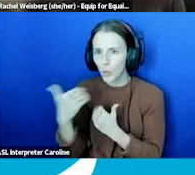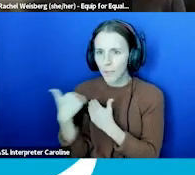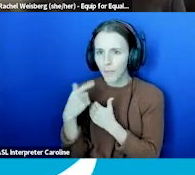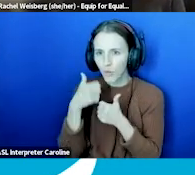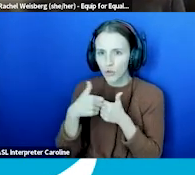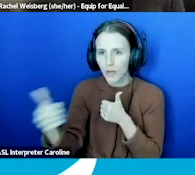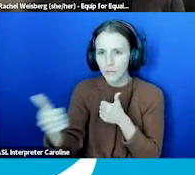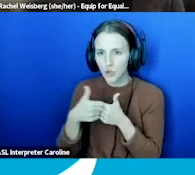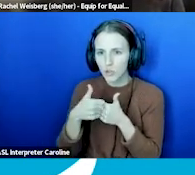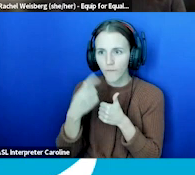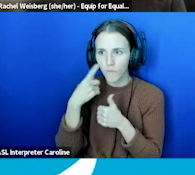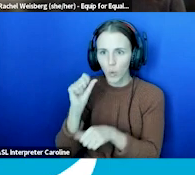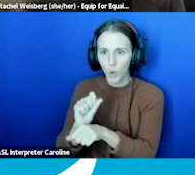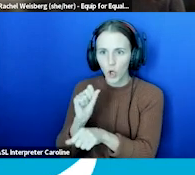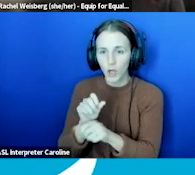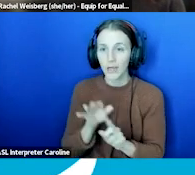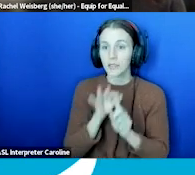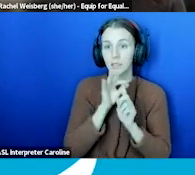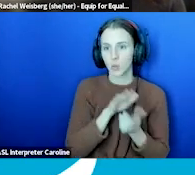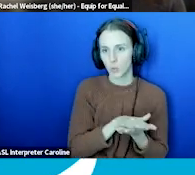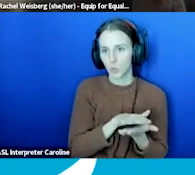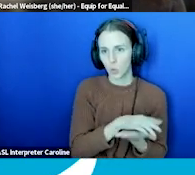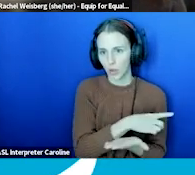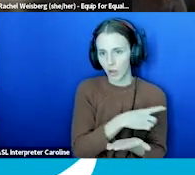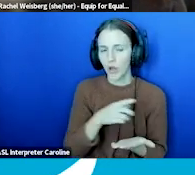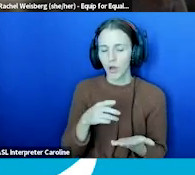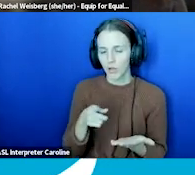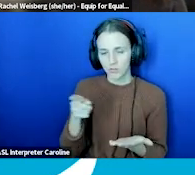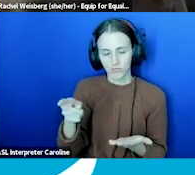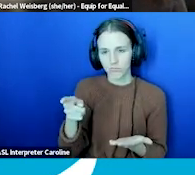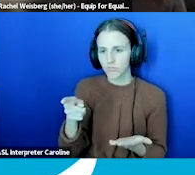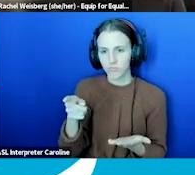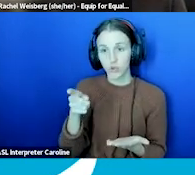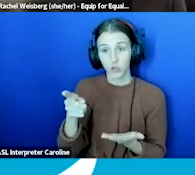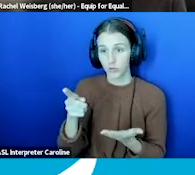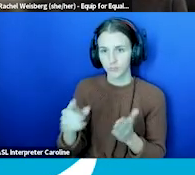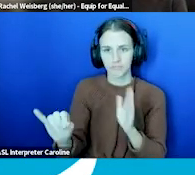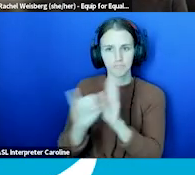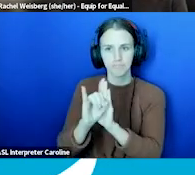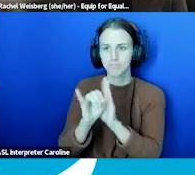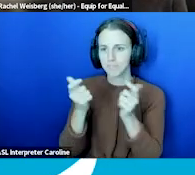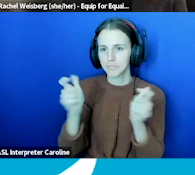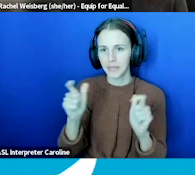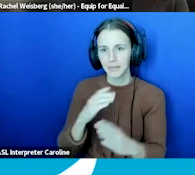THE SAME PAGE. THE COMMENT IS RESPONSIBILITY FOR TRANSPORTATION ONCE A WORKPLACE IS FOUND ESPECIALLY